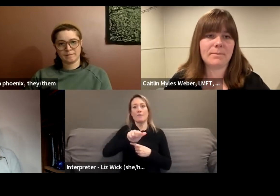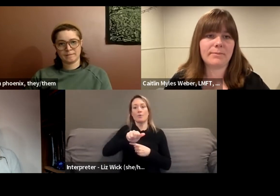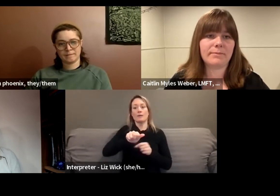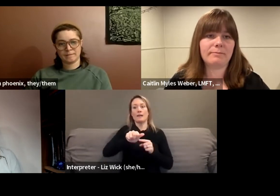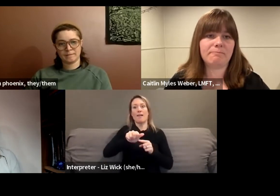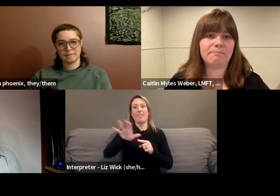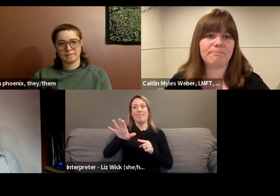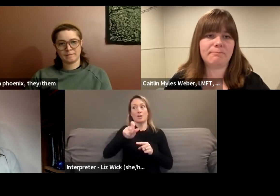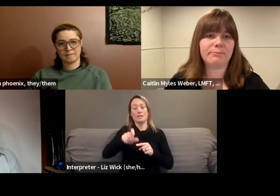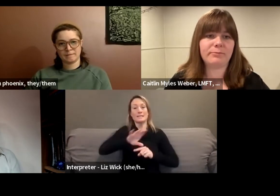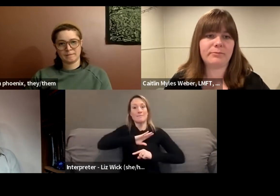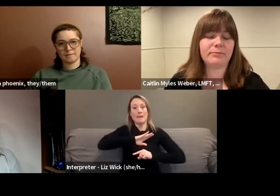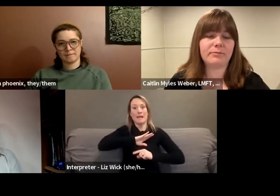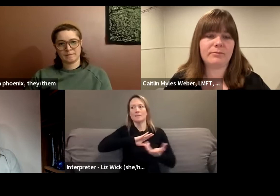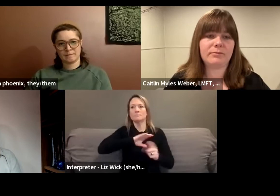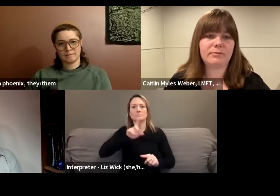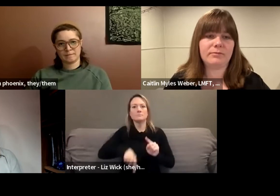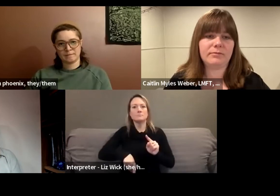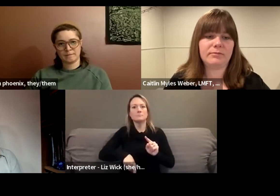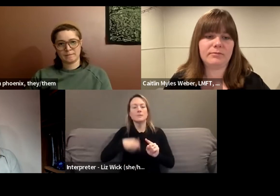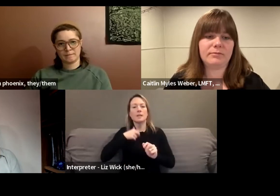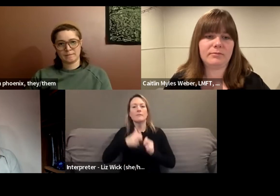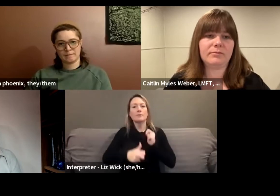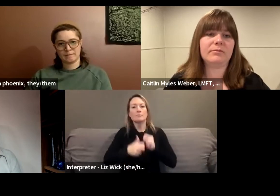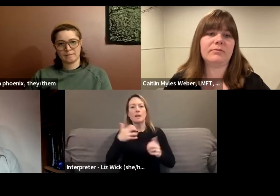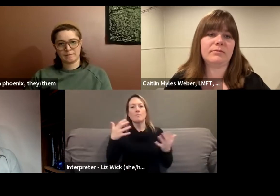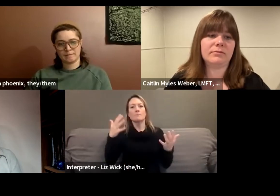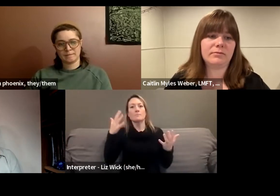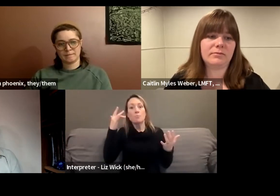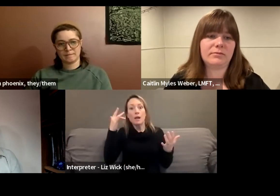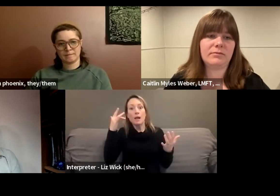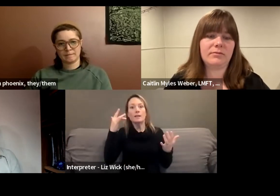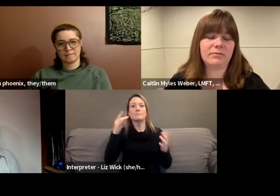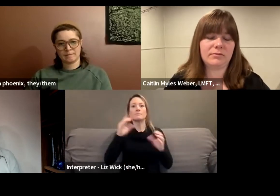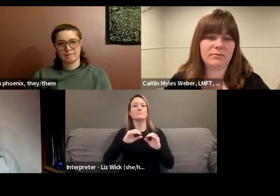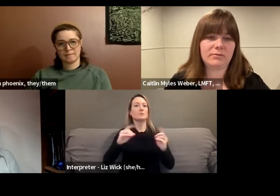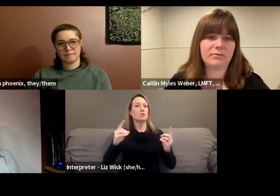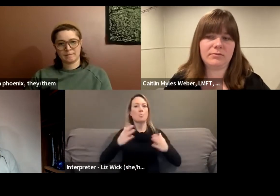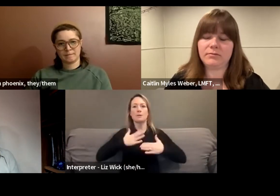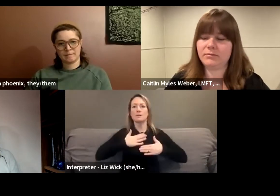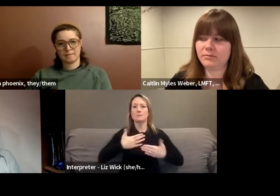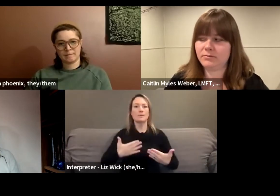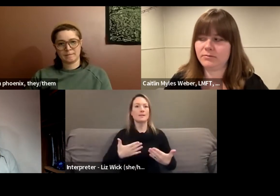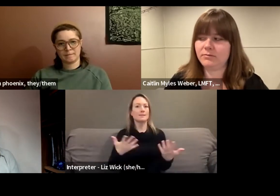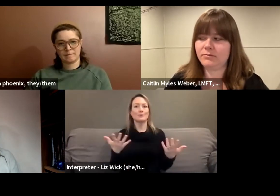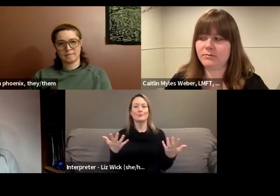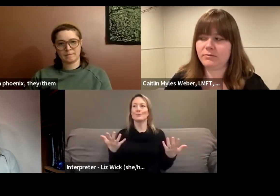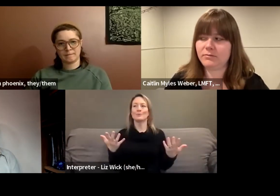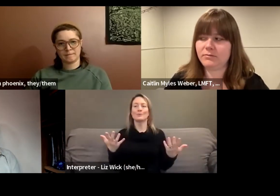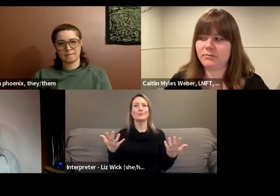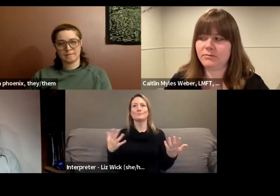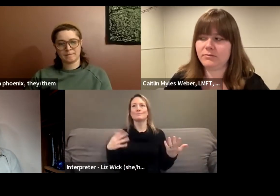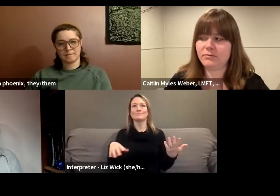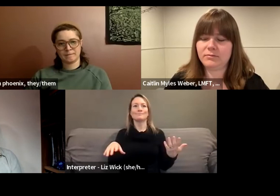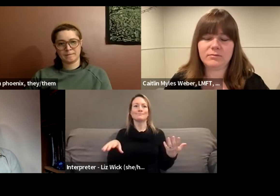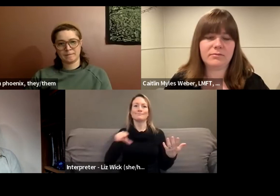and they're having trouble left and right because nobody's willing to take their word